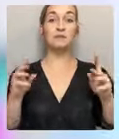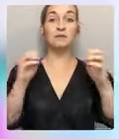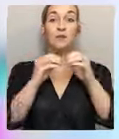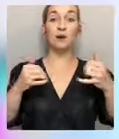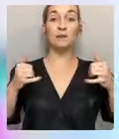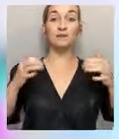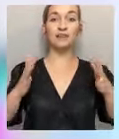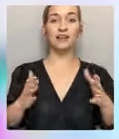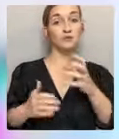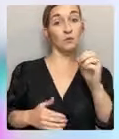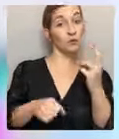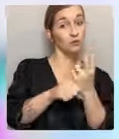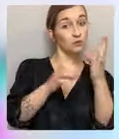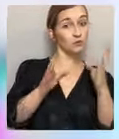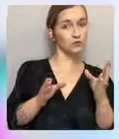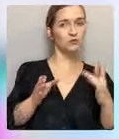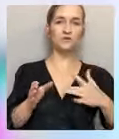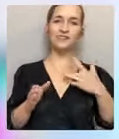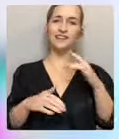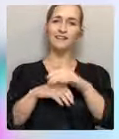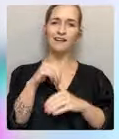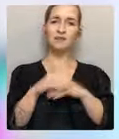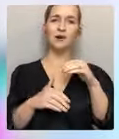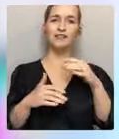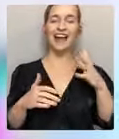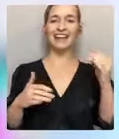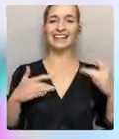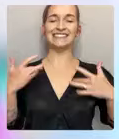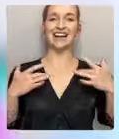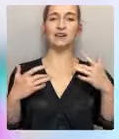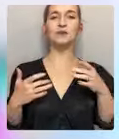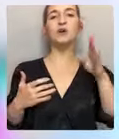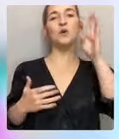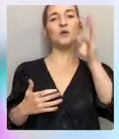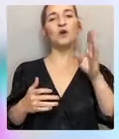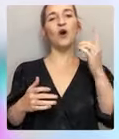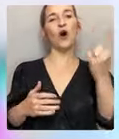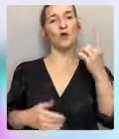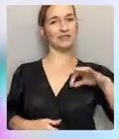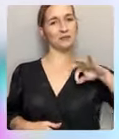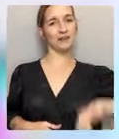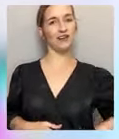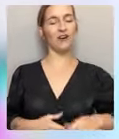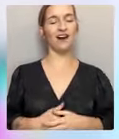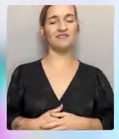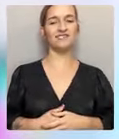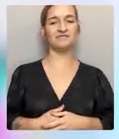Enabling more players, or users, to feel comfortable and excited will always pay off in spades.